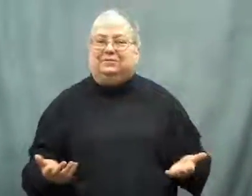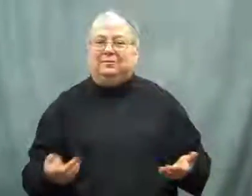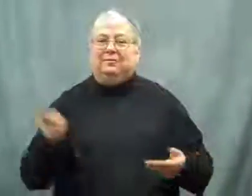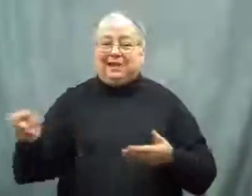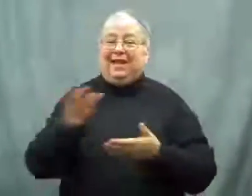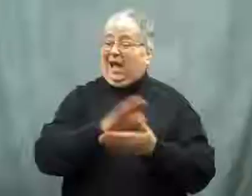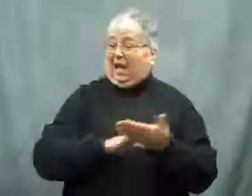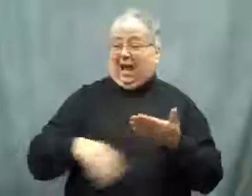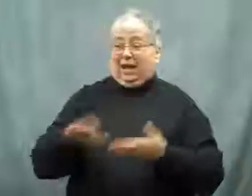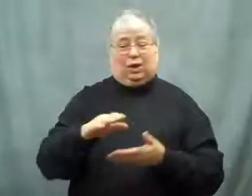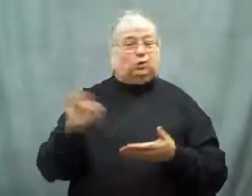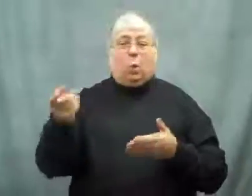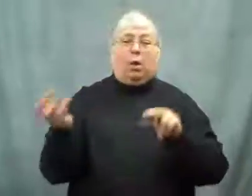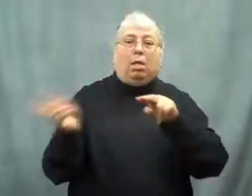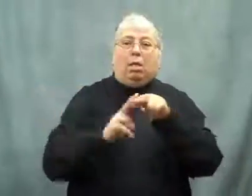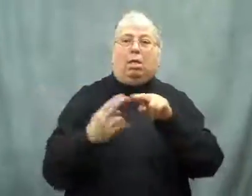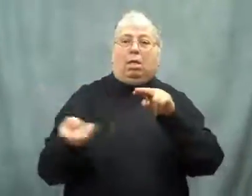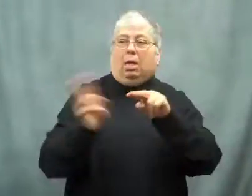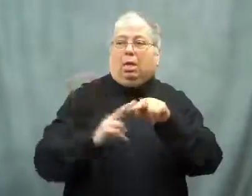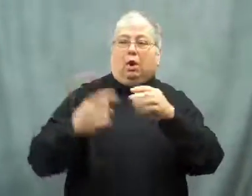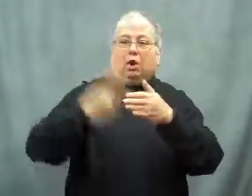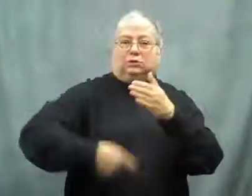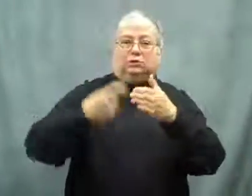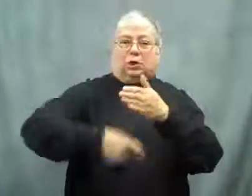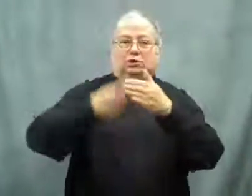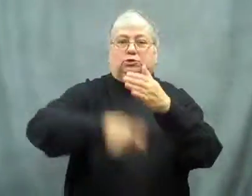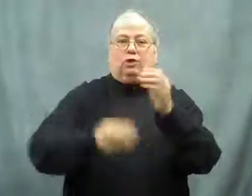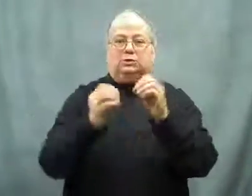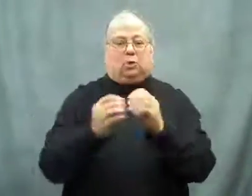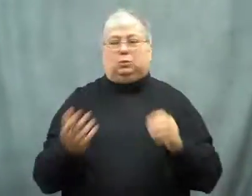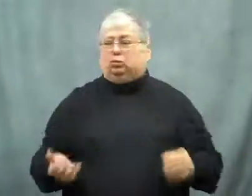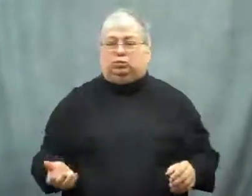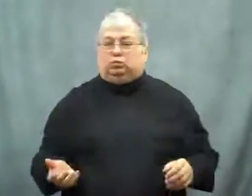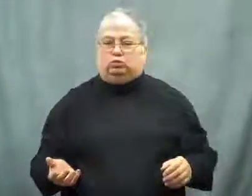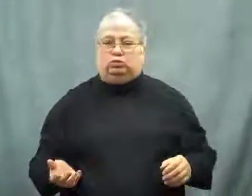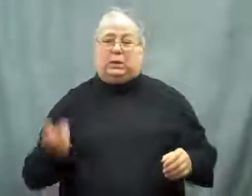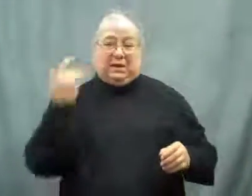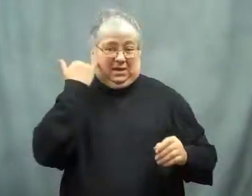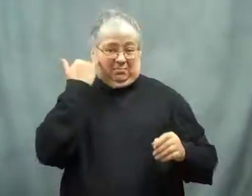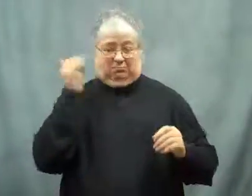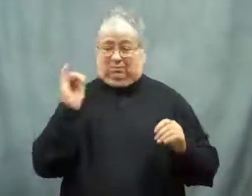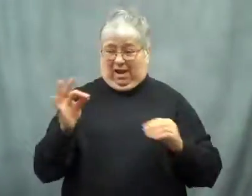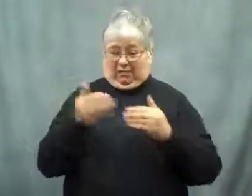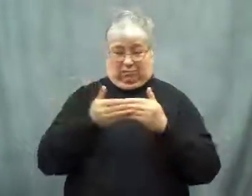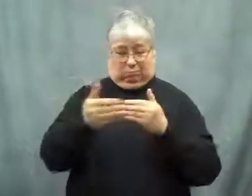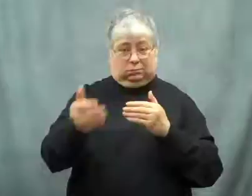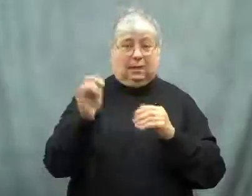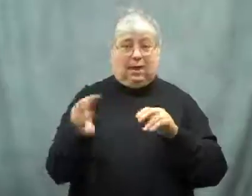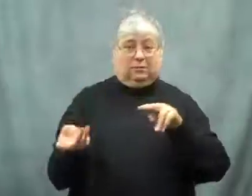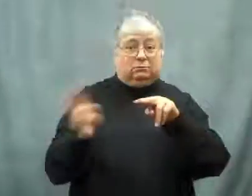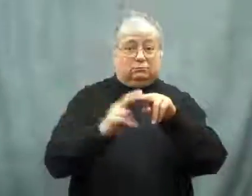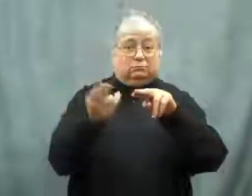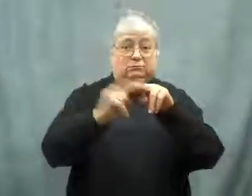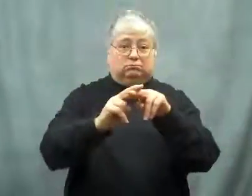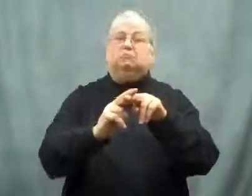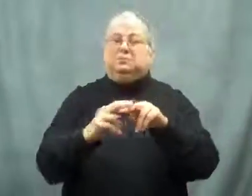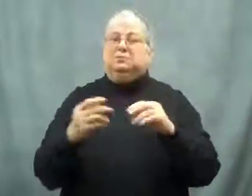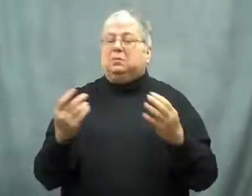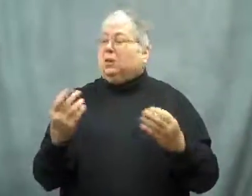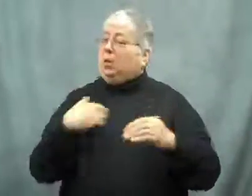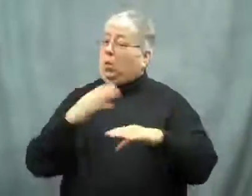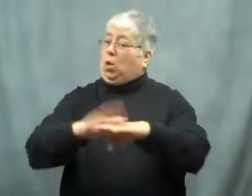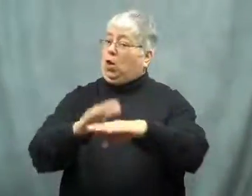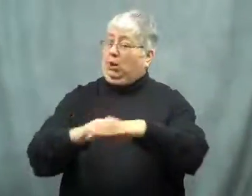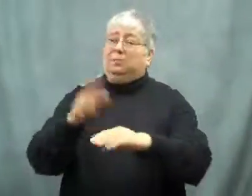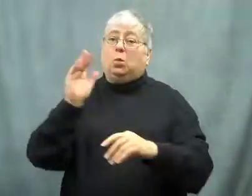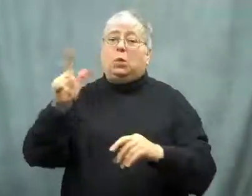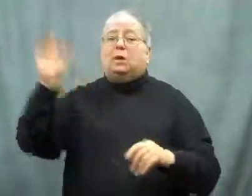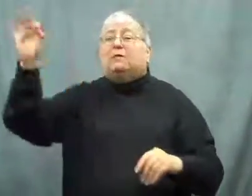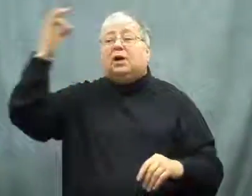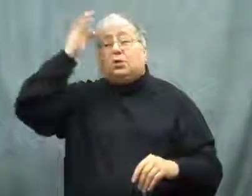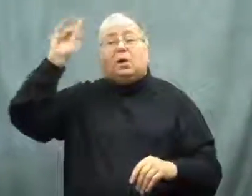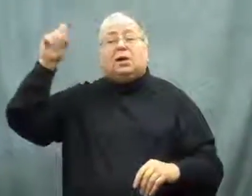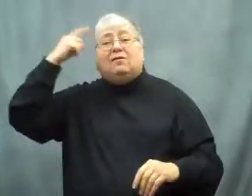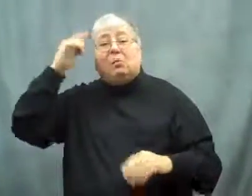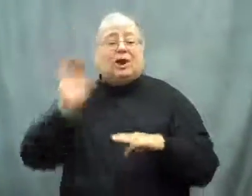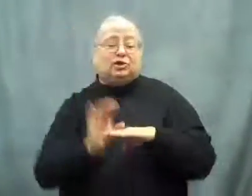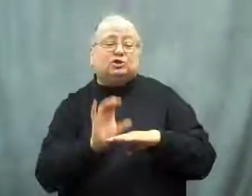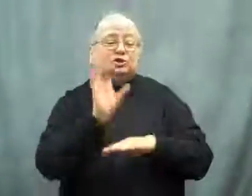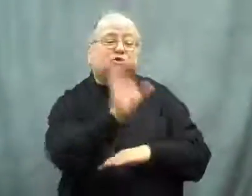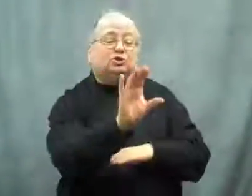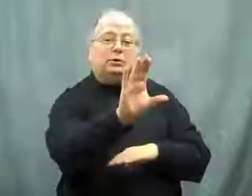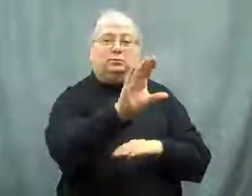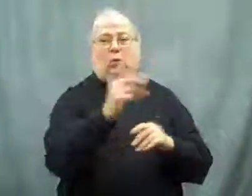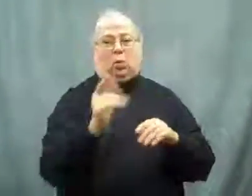He said colleges keep increasing the cost of education.